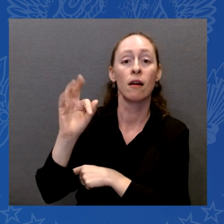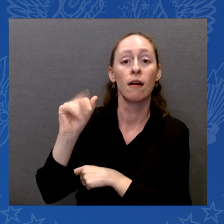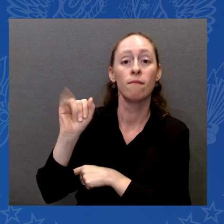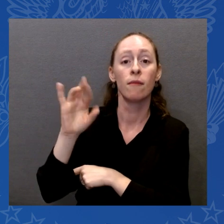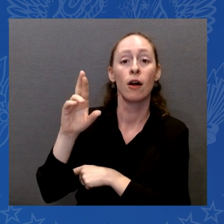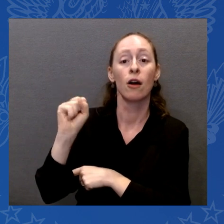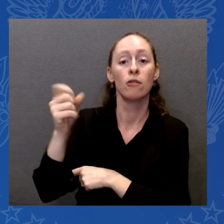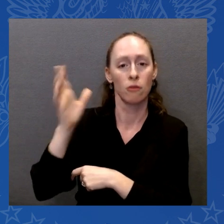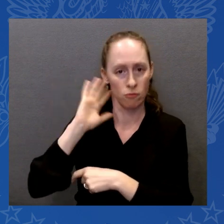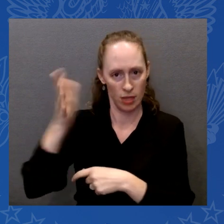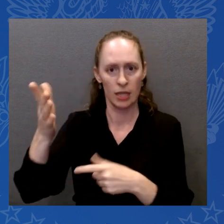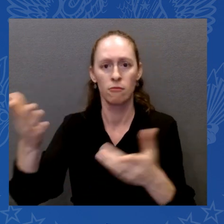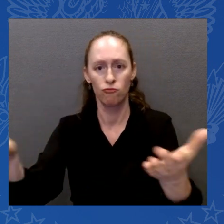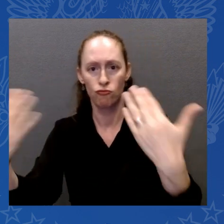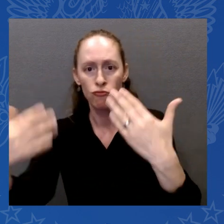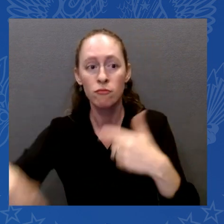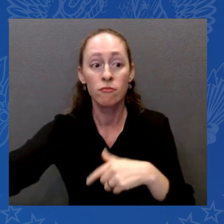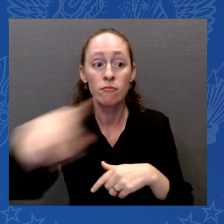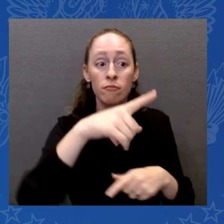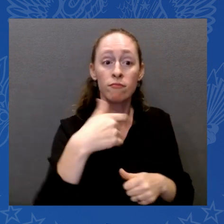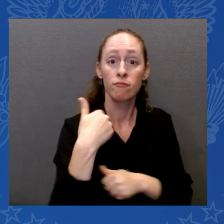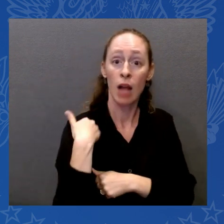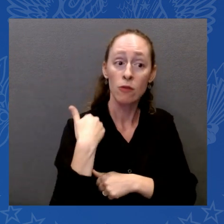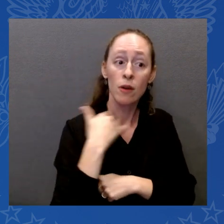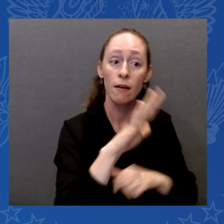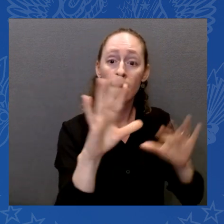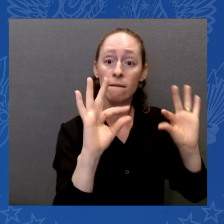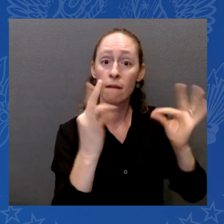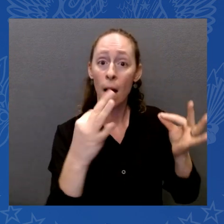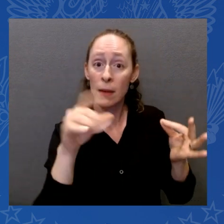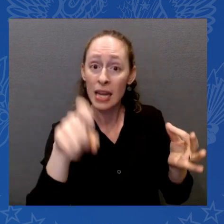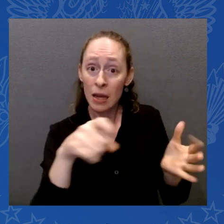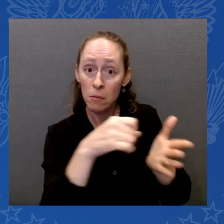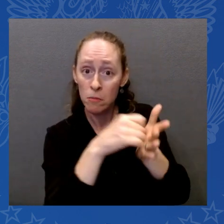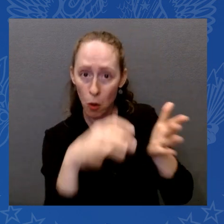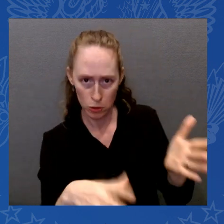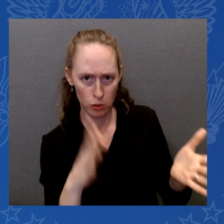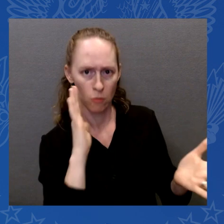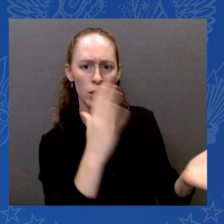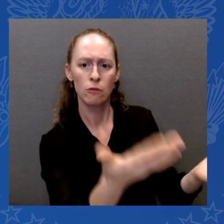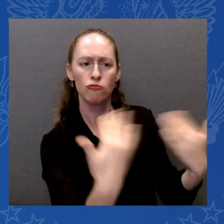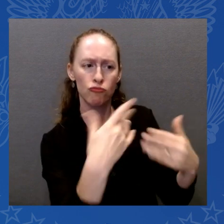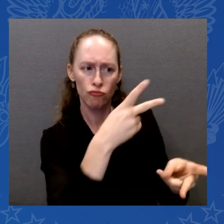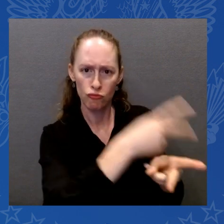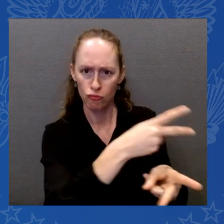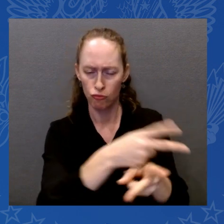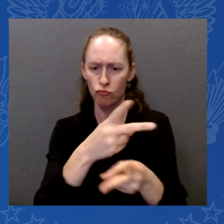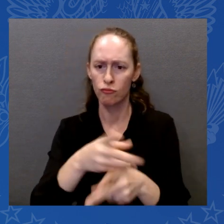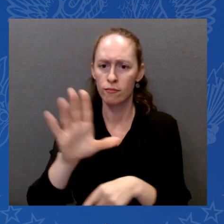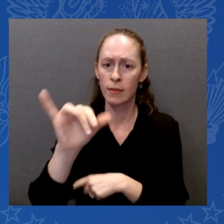or life of the woman in cases of rape or incest. An example of the work that is happening